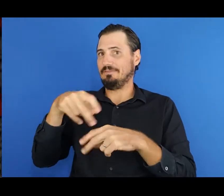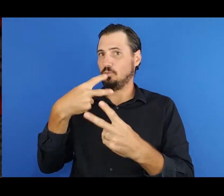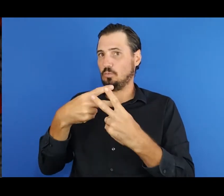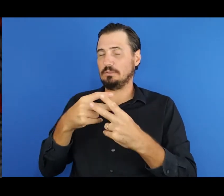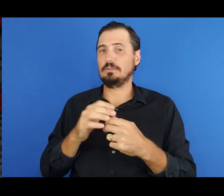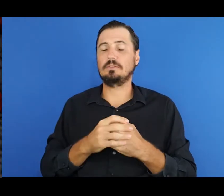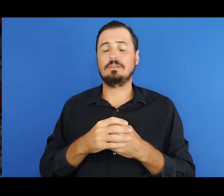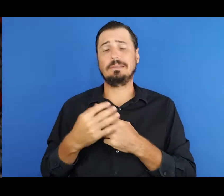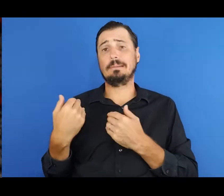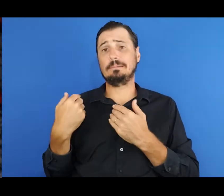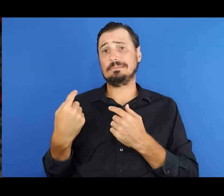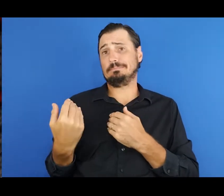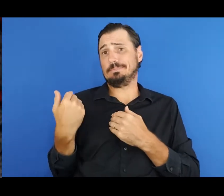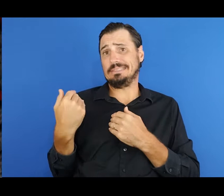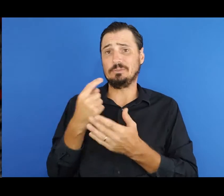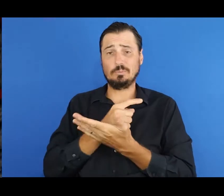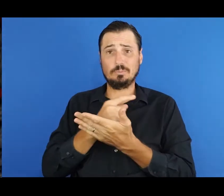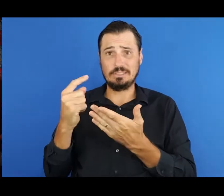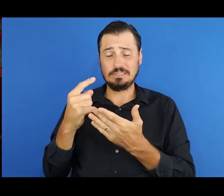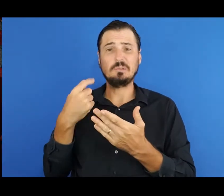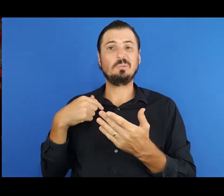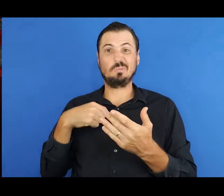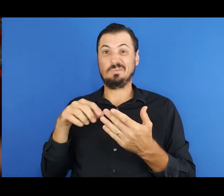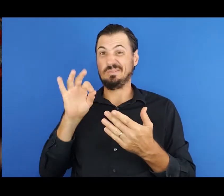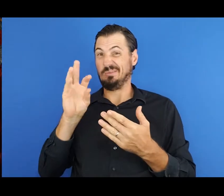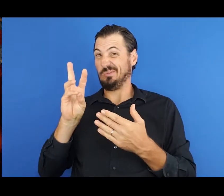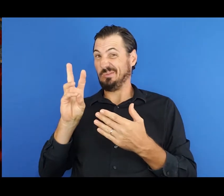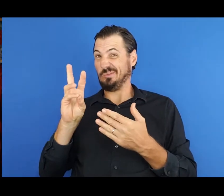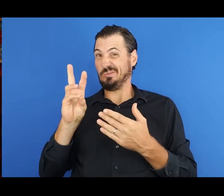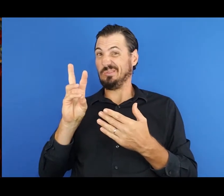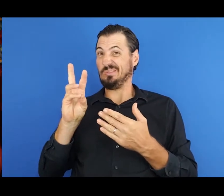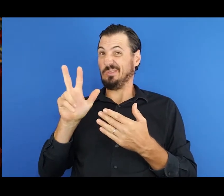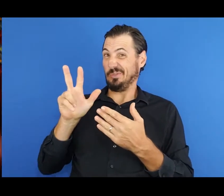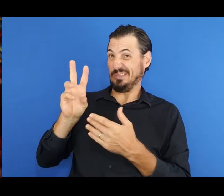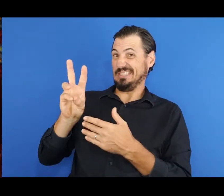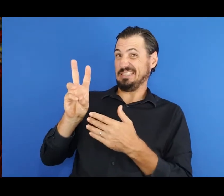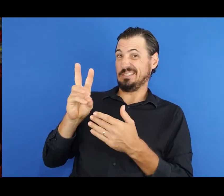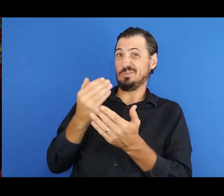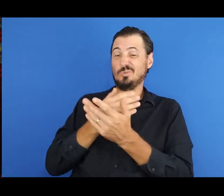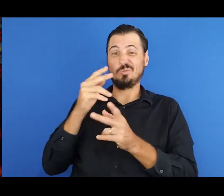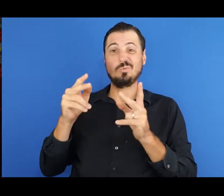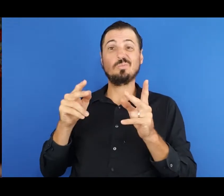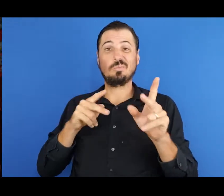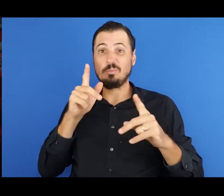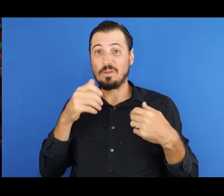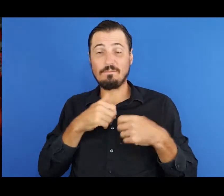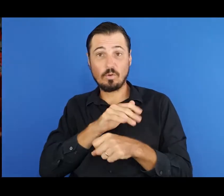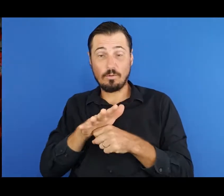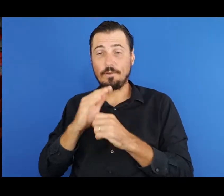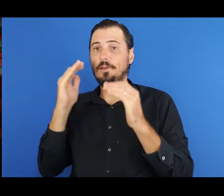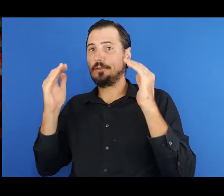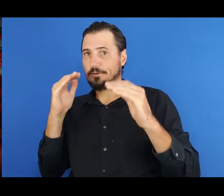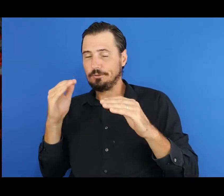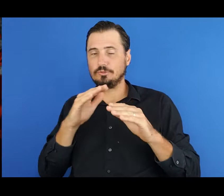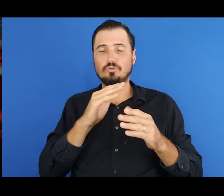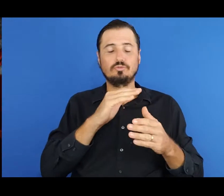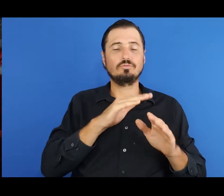Over the past week, we confirmed 36 new cases in adults and children, including 28 that were community acquired